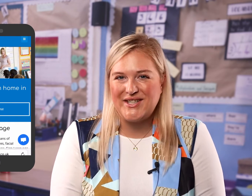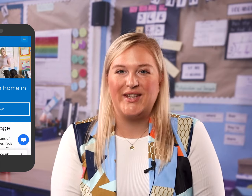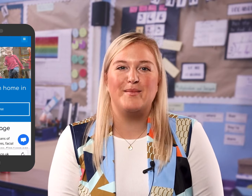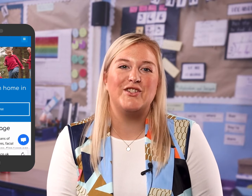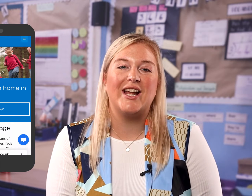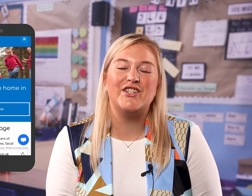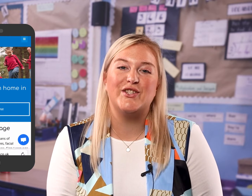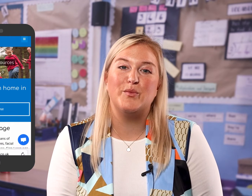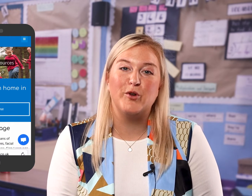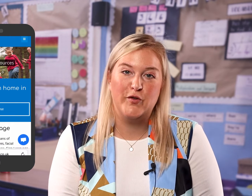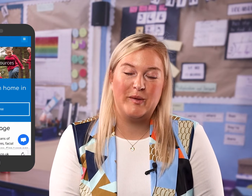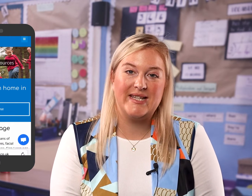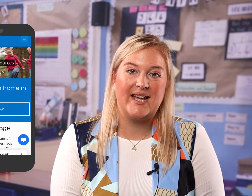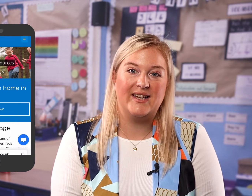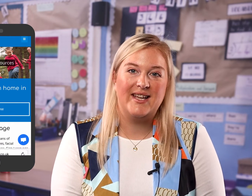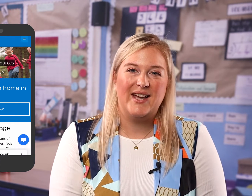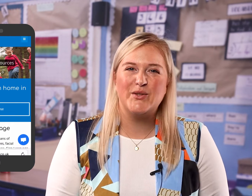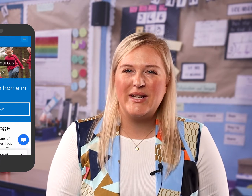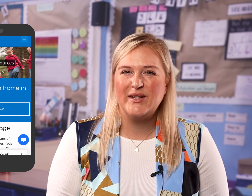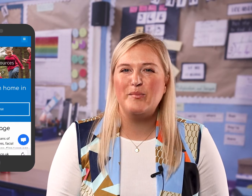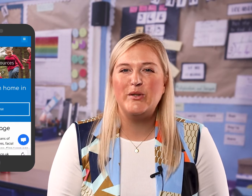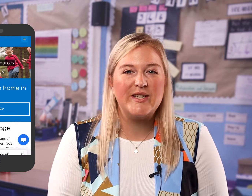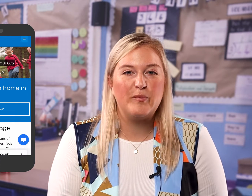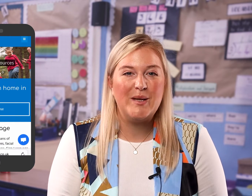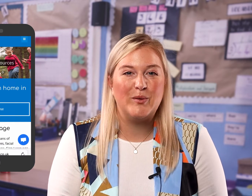interactive games and challenges to improve your BSL as well as a community of people